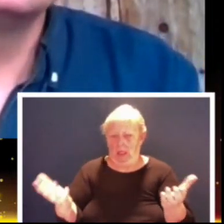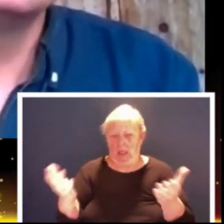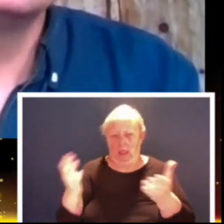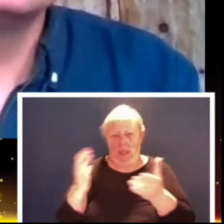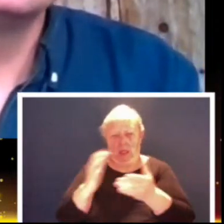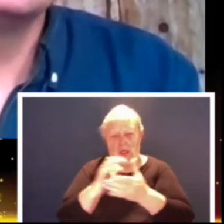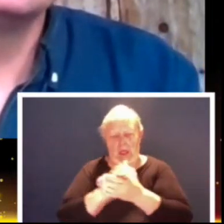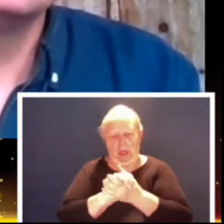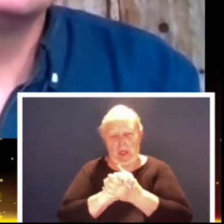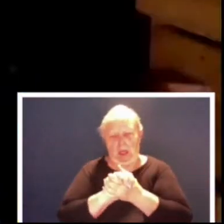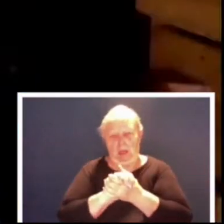Yeah, absolutely.